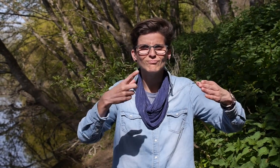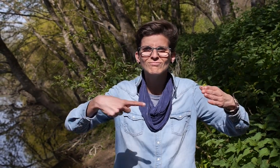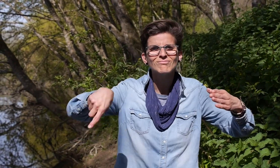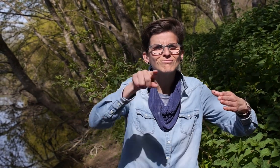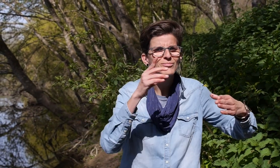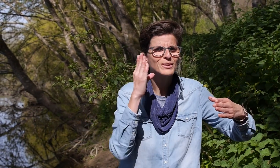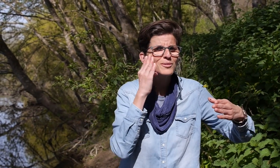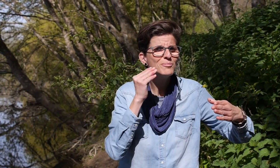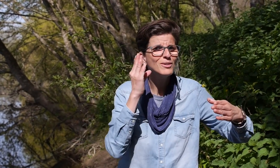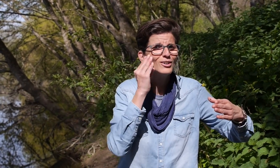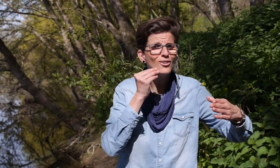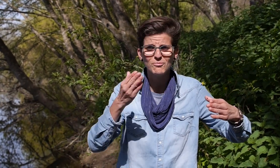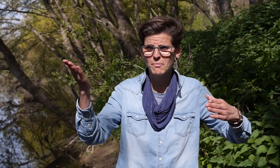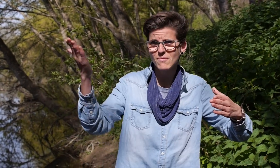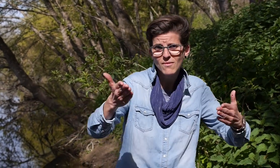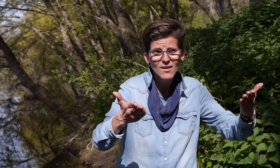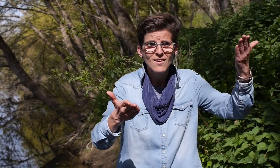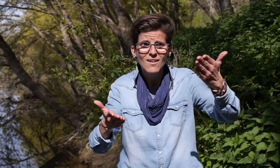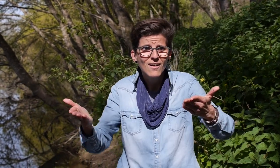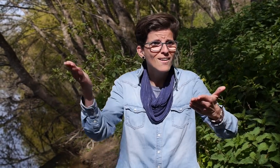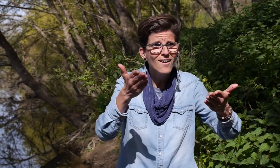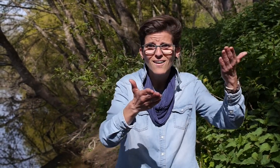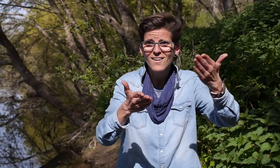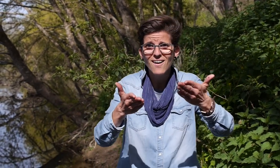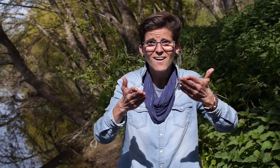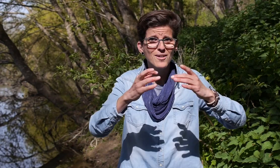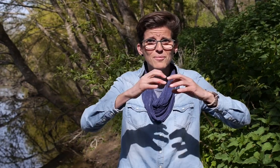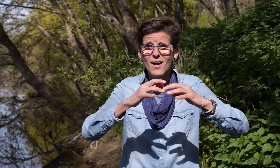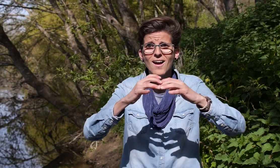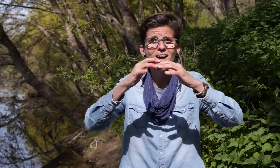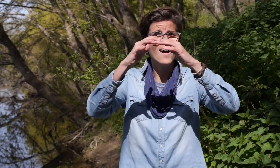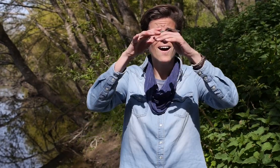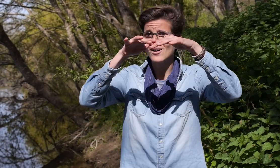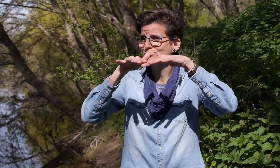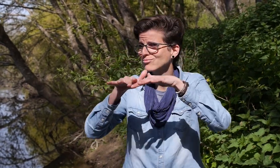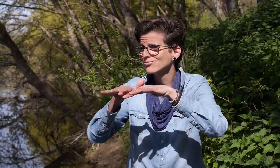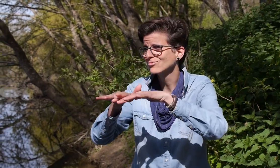bring and share our experiences to make out creativity flow!